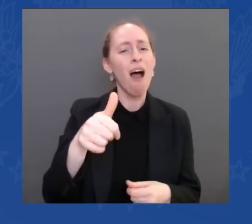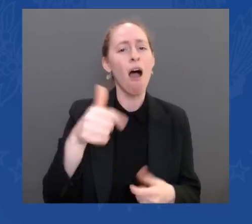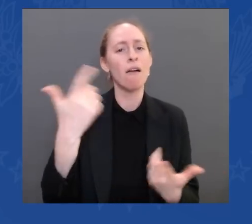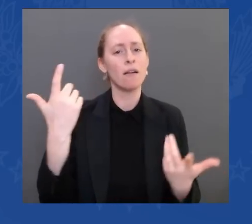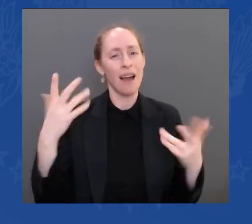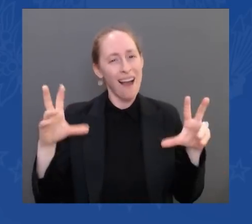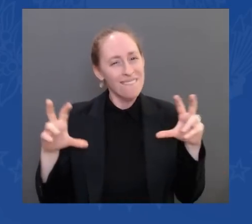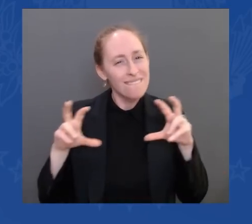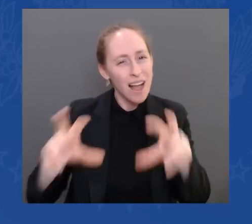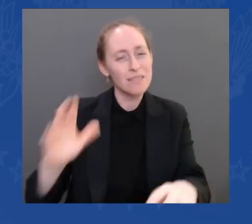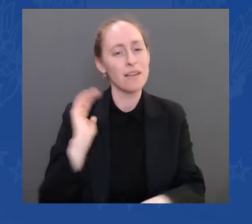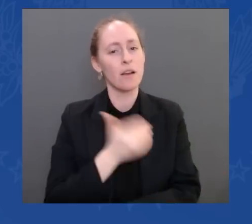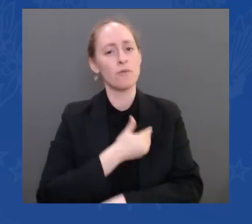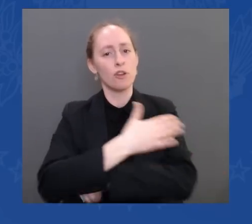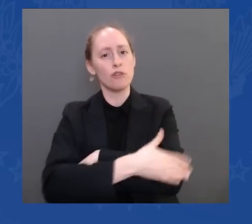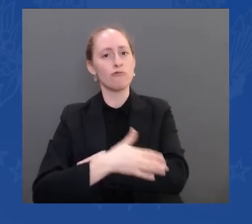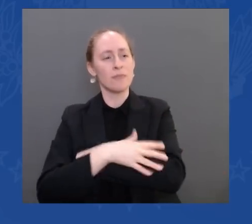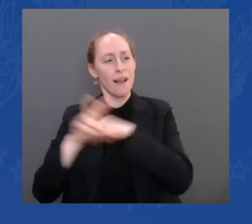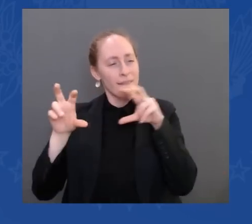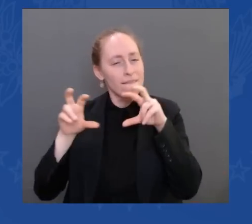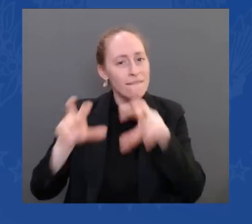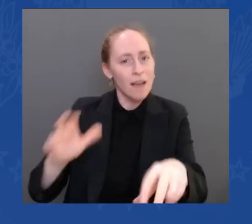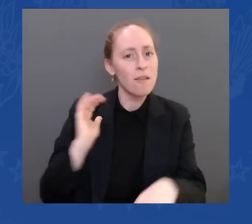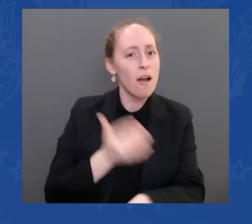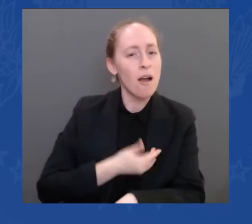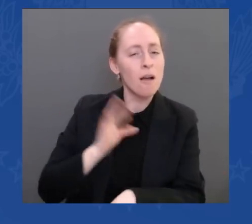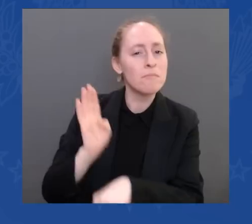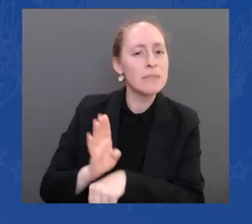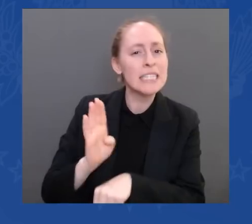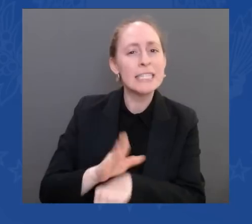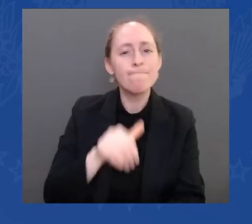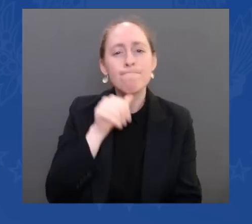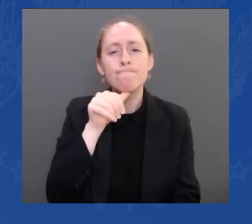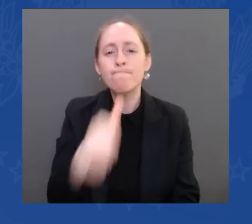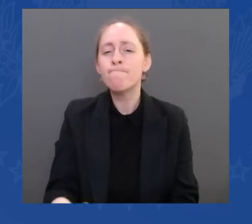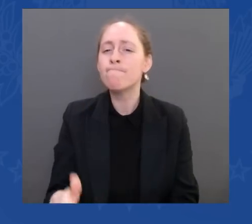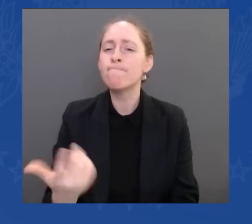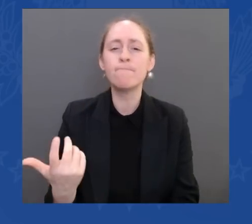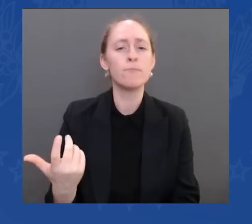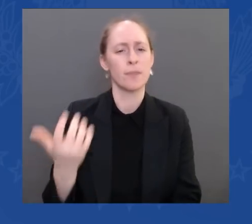making sure that we become -- we become the primary producer of those semiconductors --